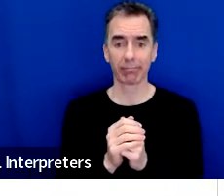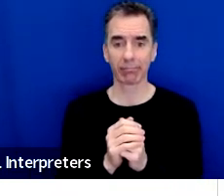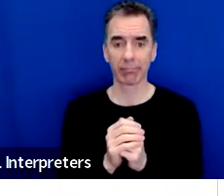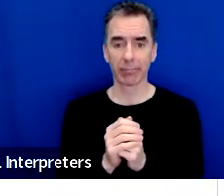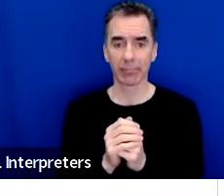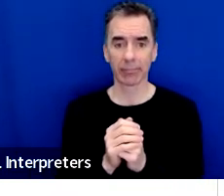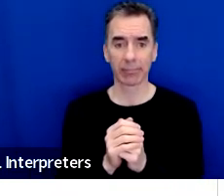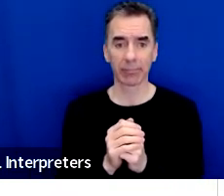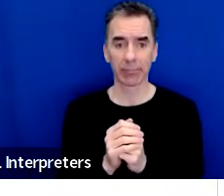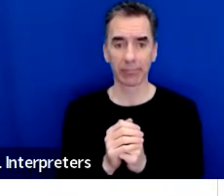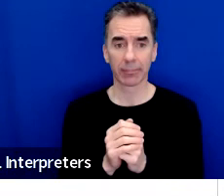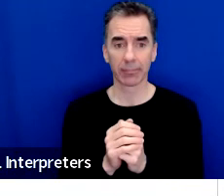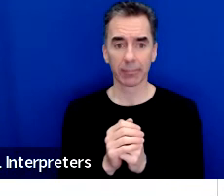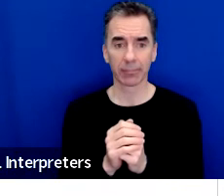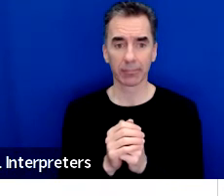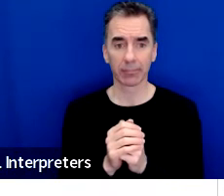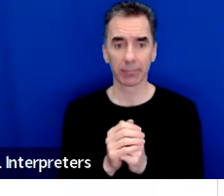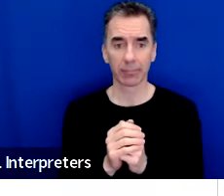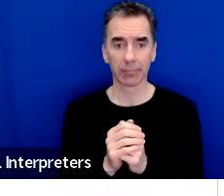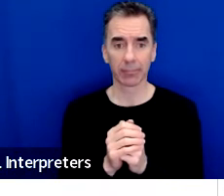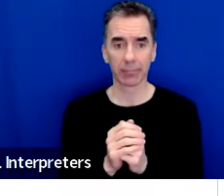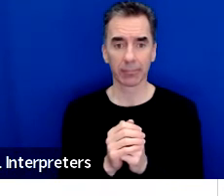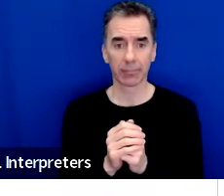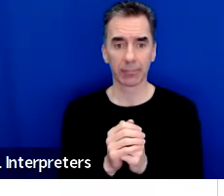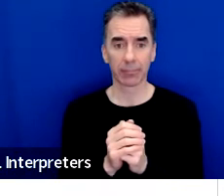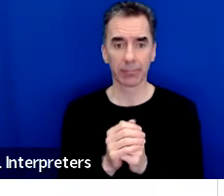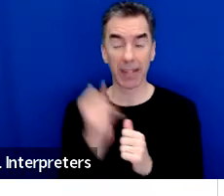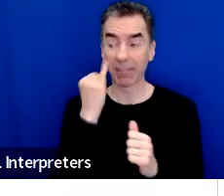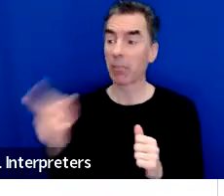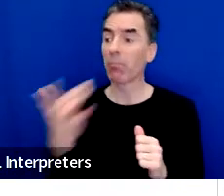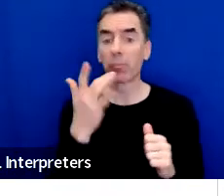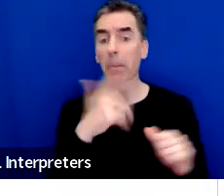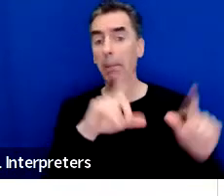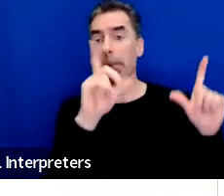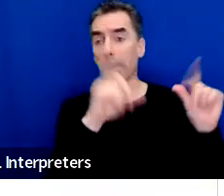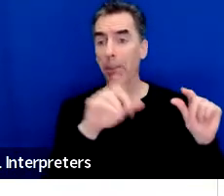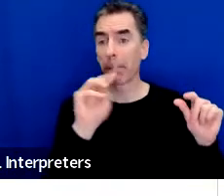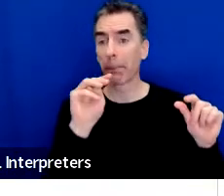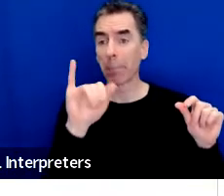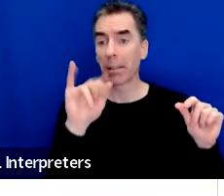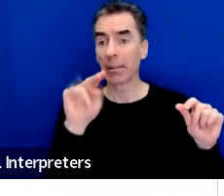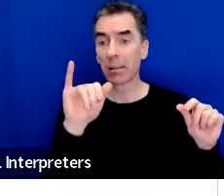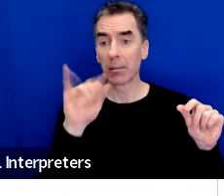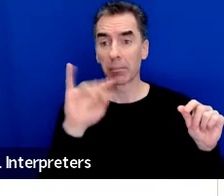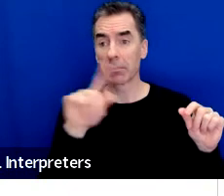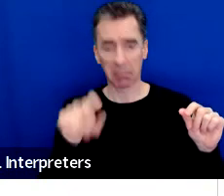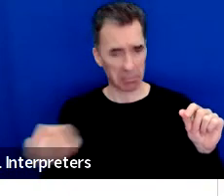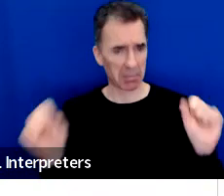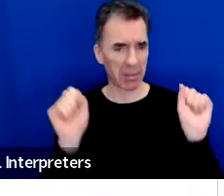They can minimize it if they really want to get rid of it, but I like to keep it open because otherwise